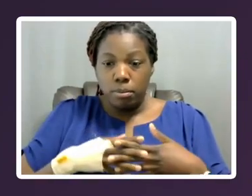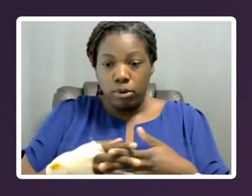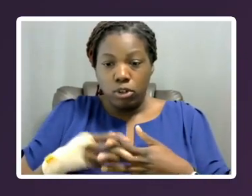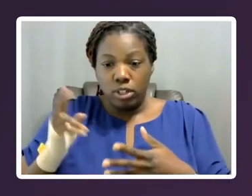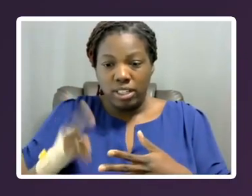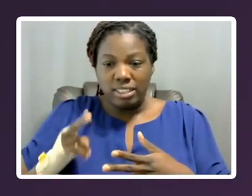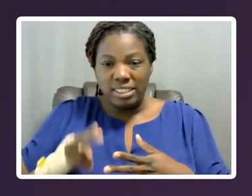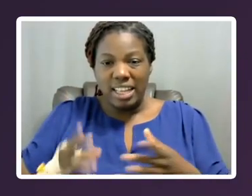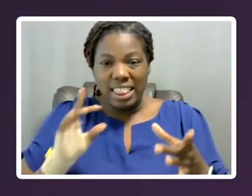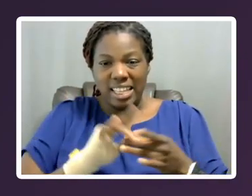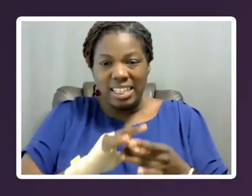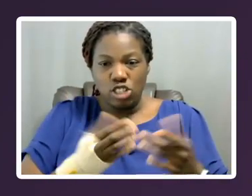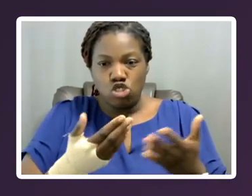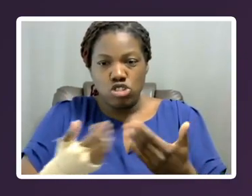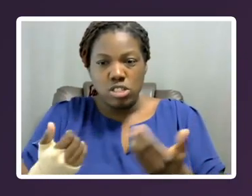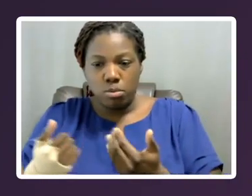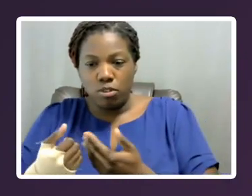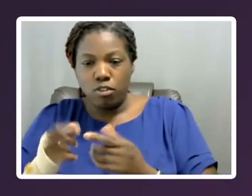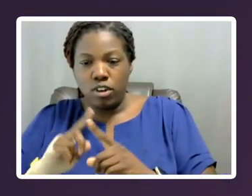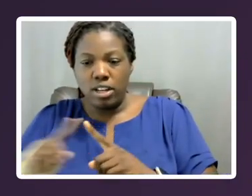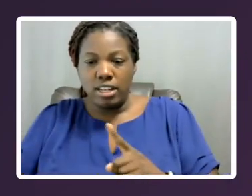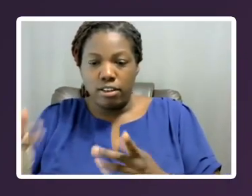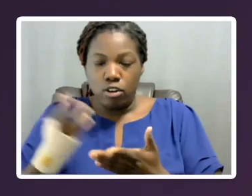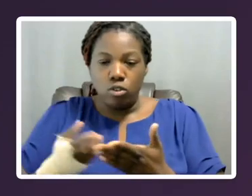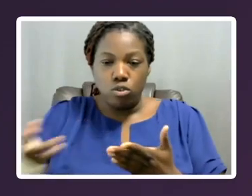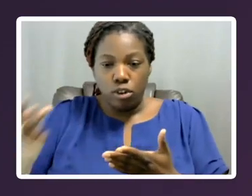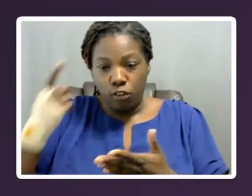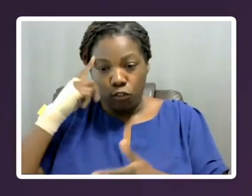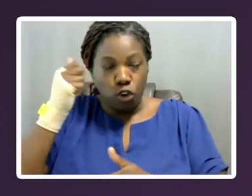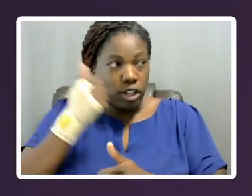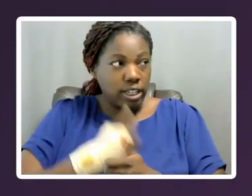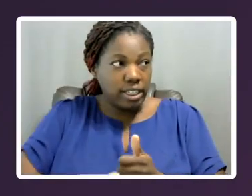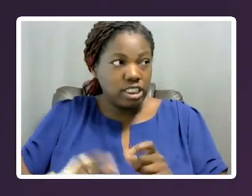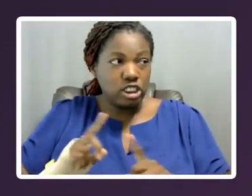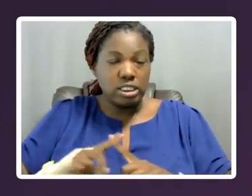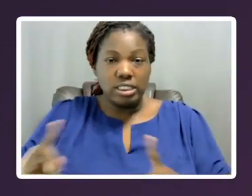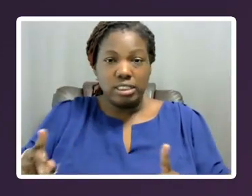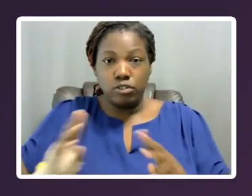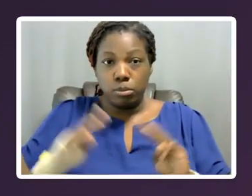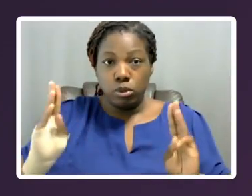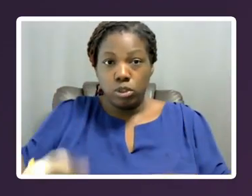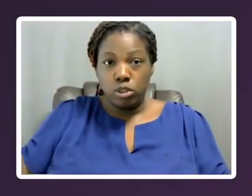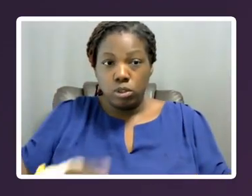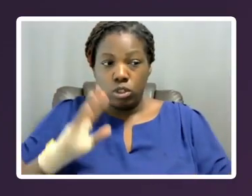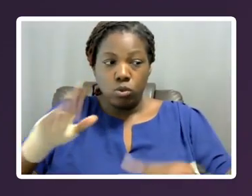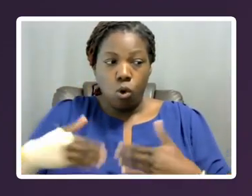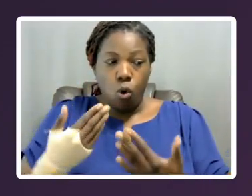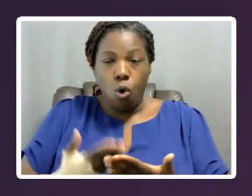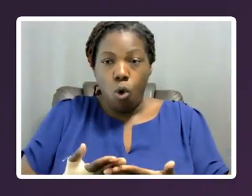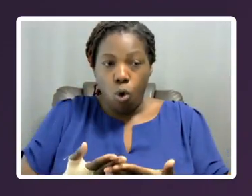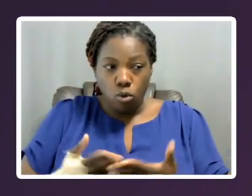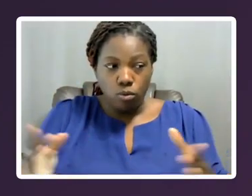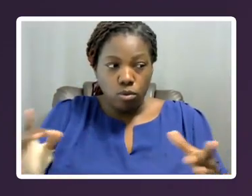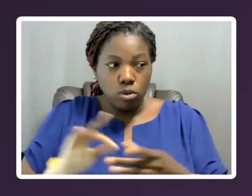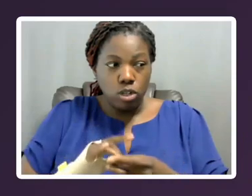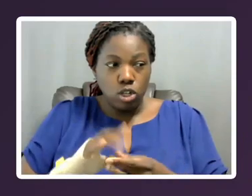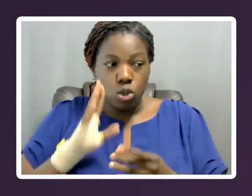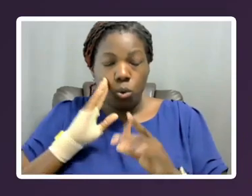resources at each of those different museums. And all of those links are being provided -- excuse